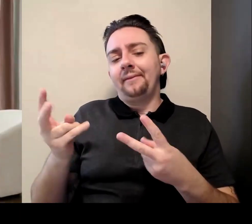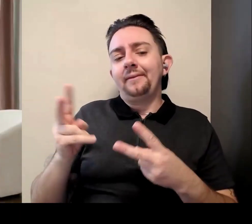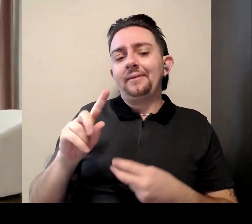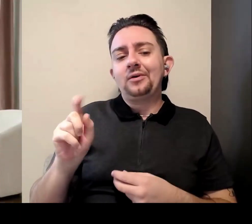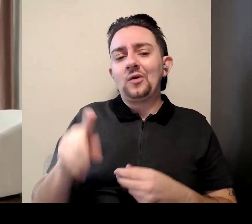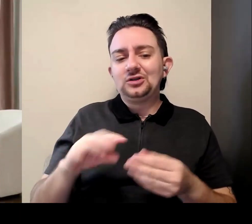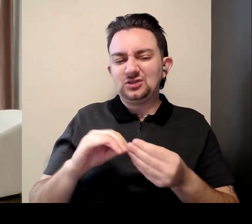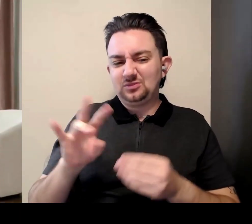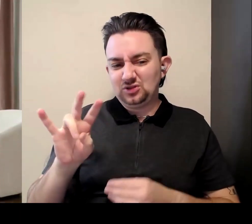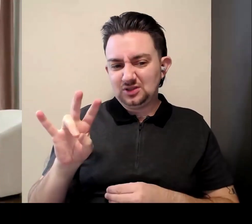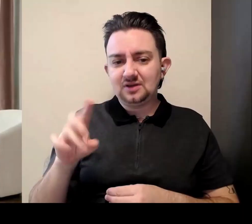it can be tricky.